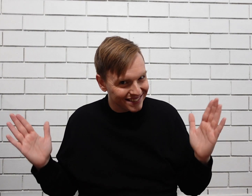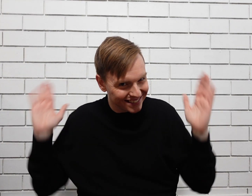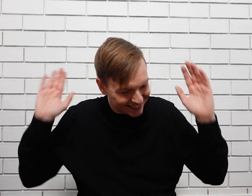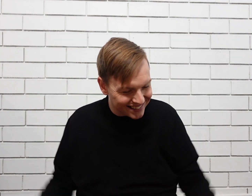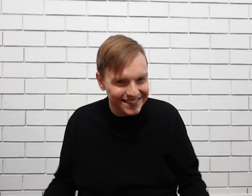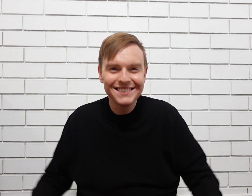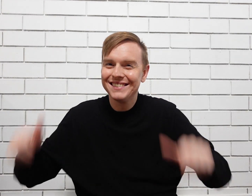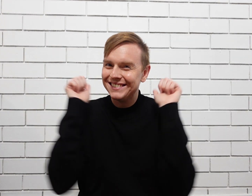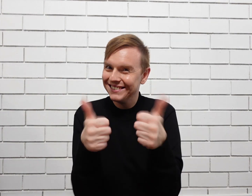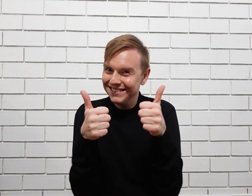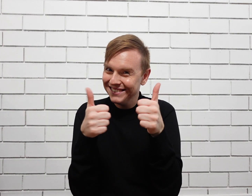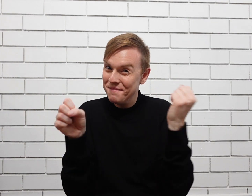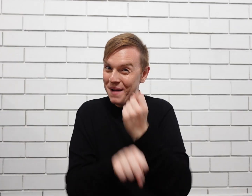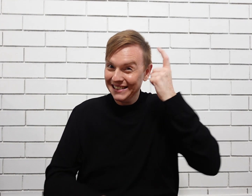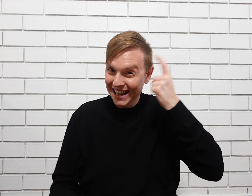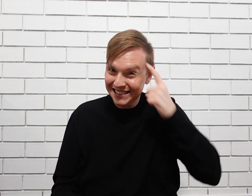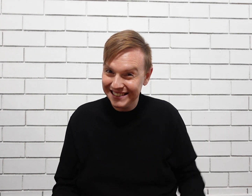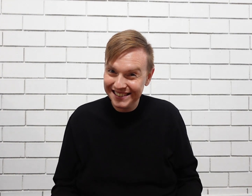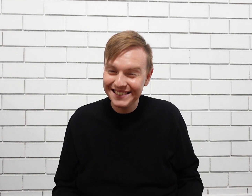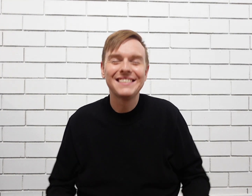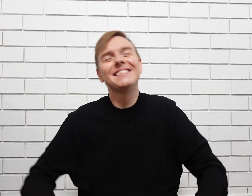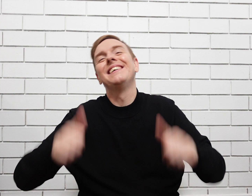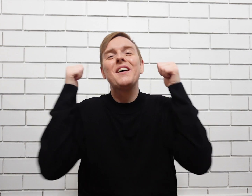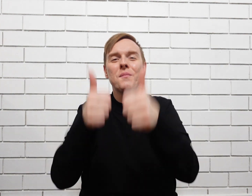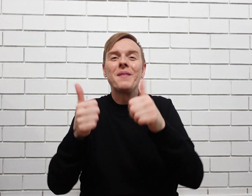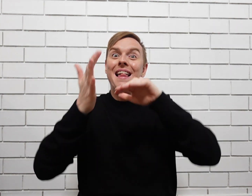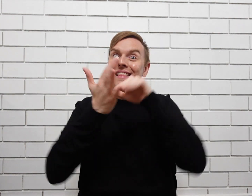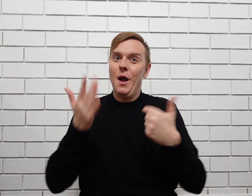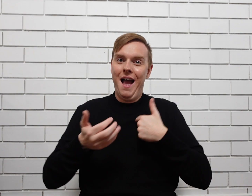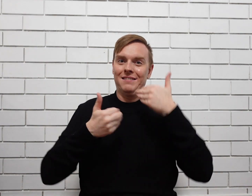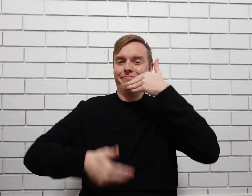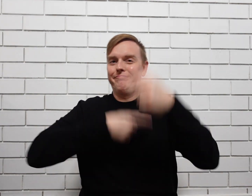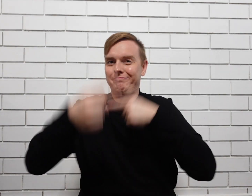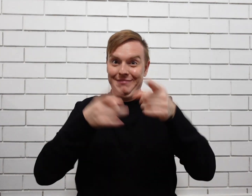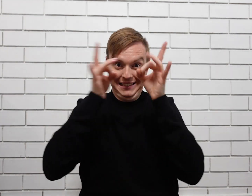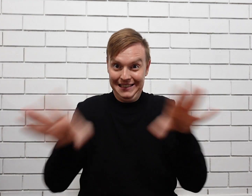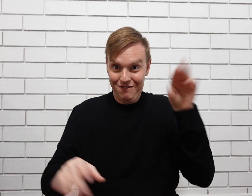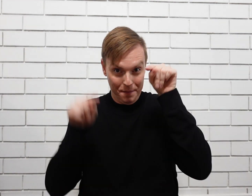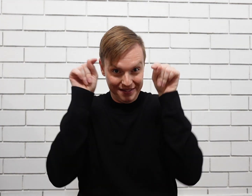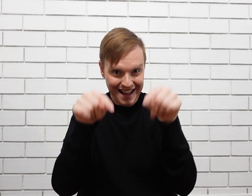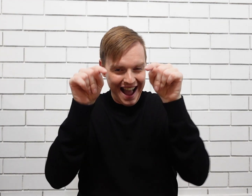Does it make sense now? Now I can start from here.